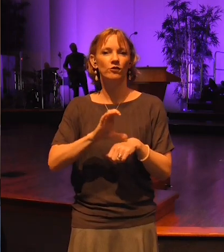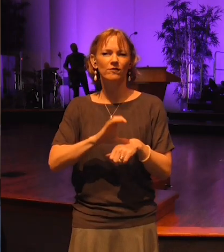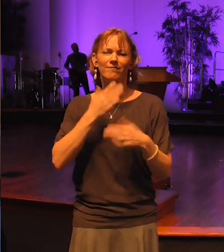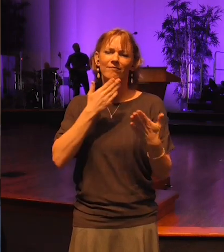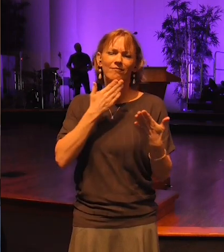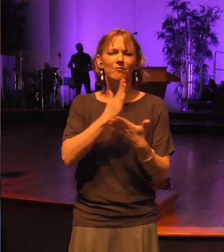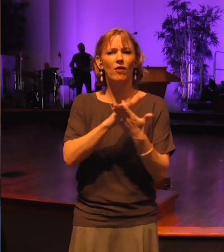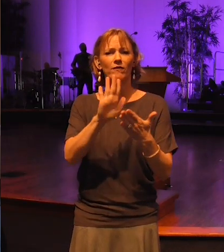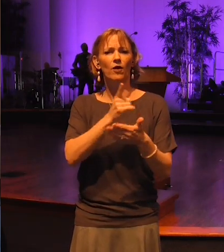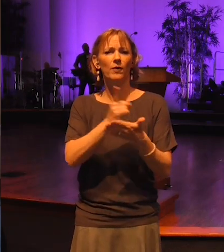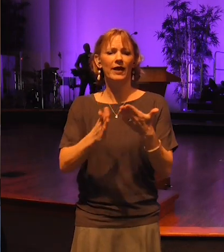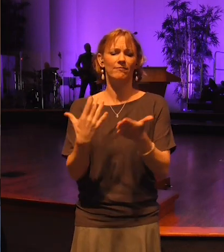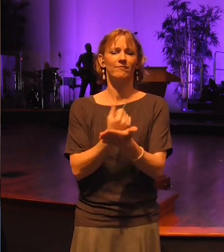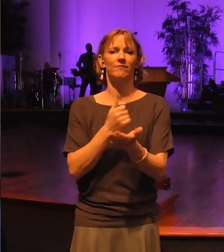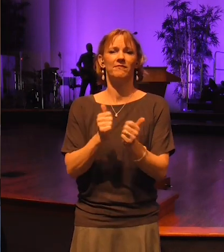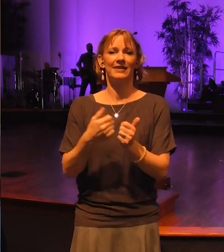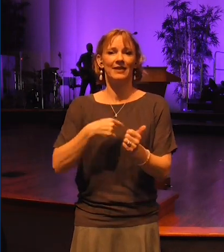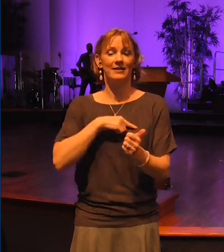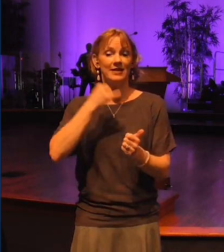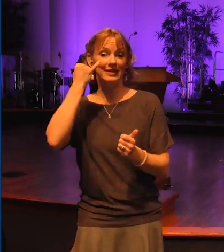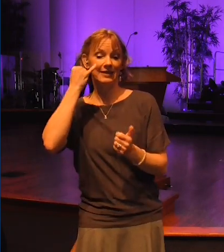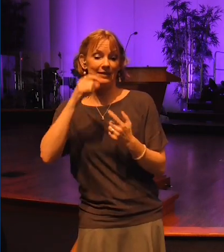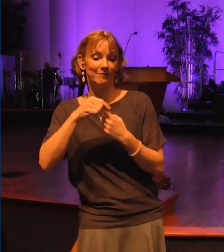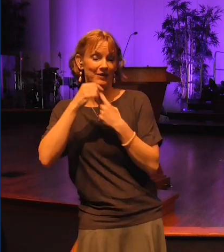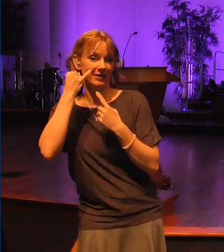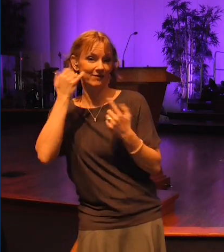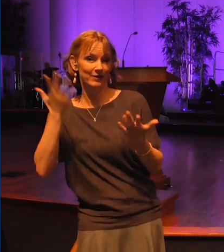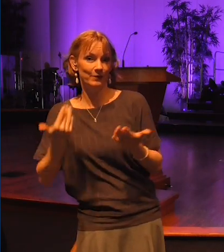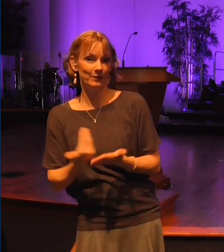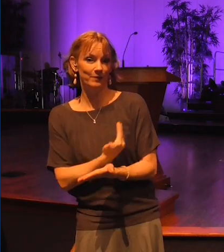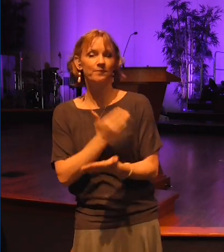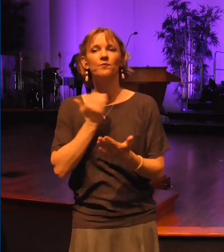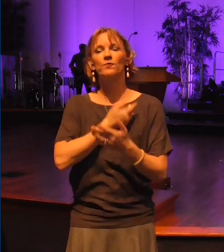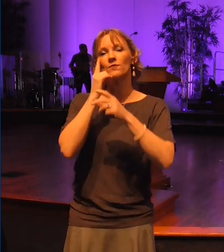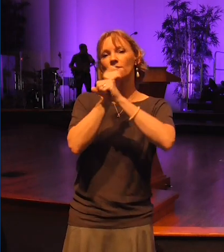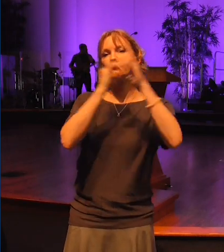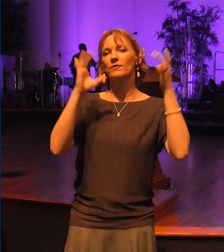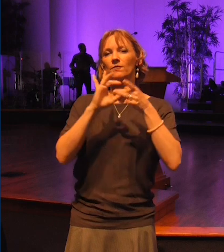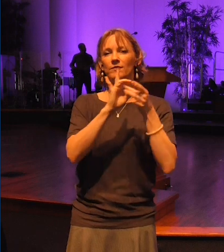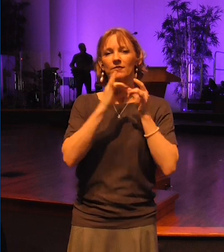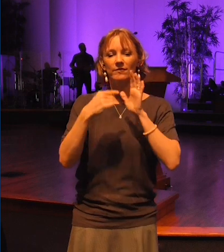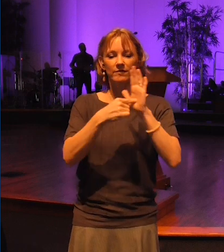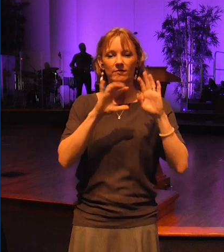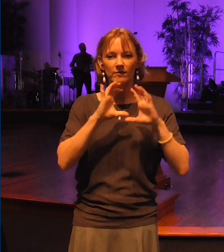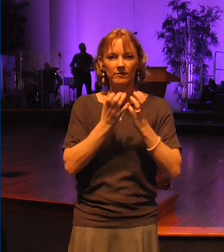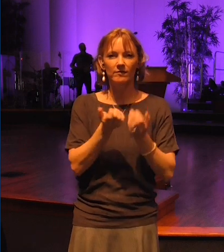of your weekend with us especially if you're new our vision oneness revealed a world of love peace